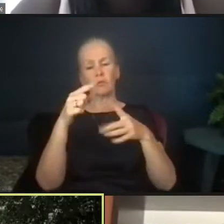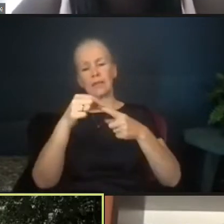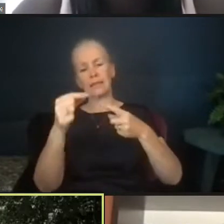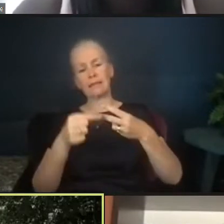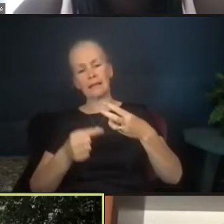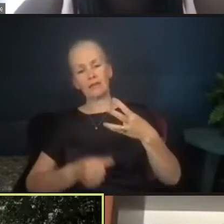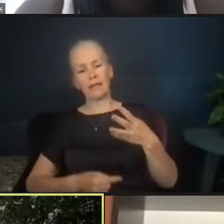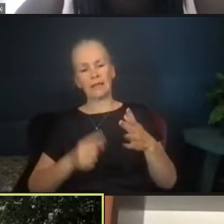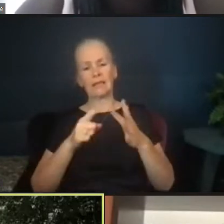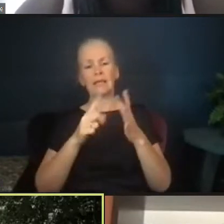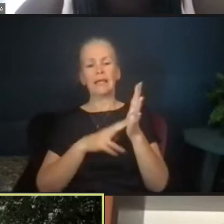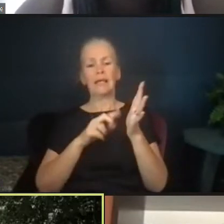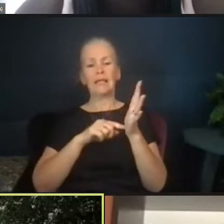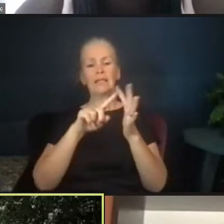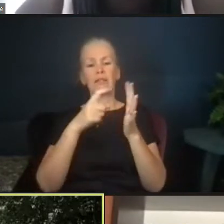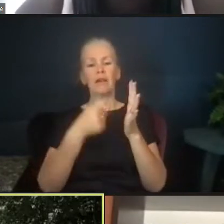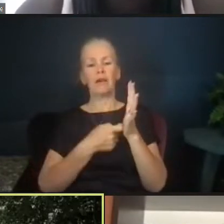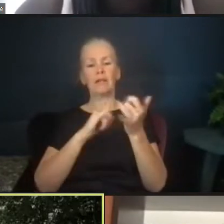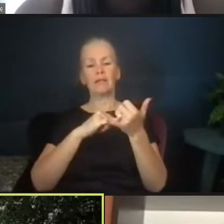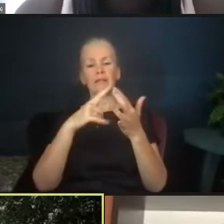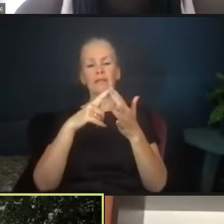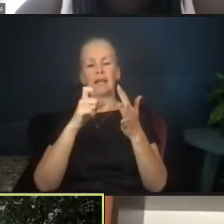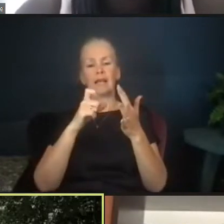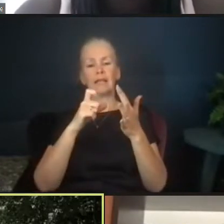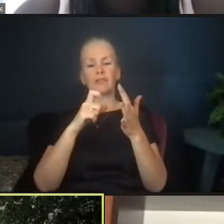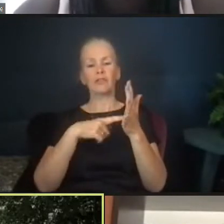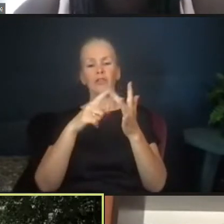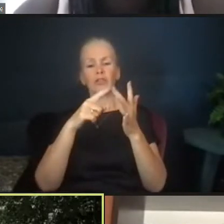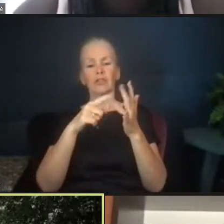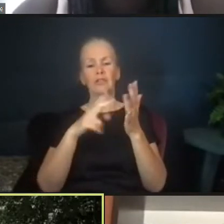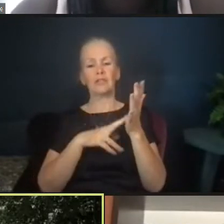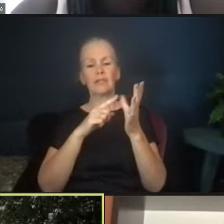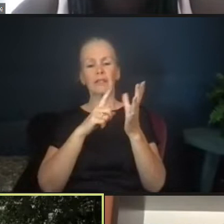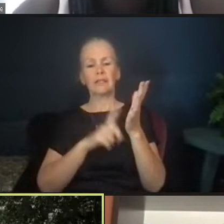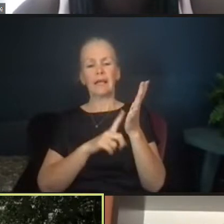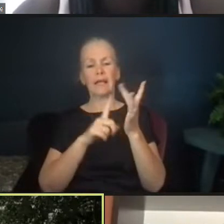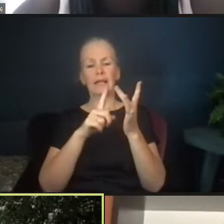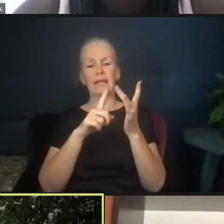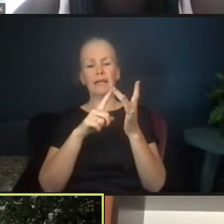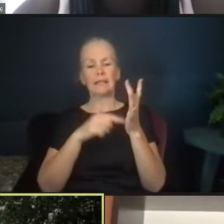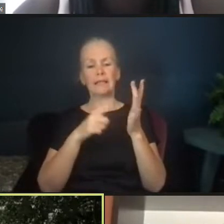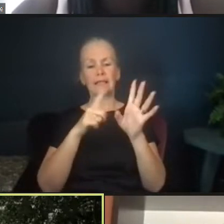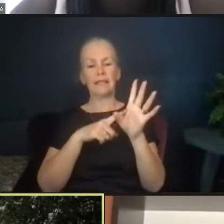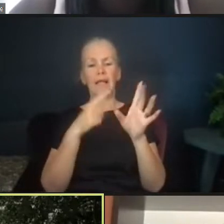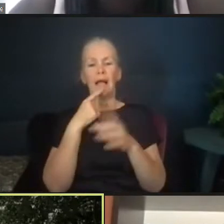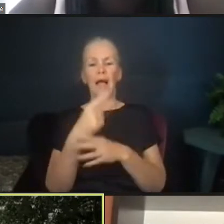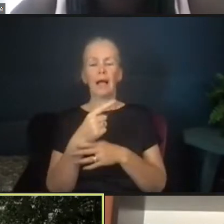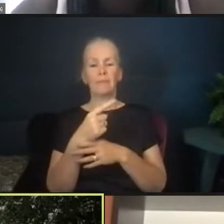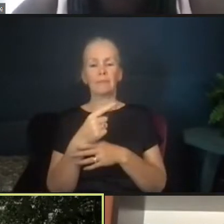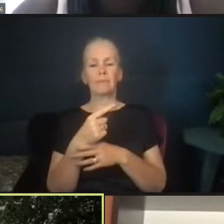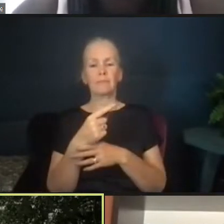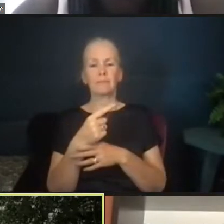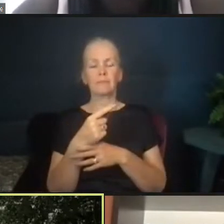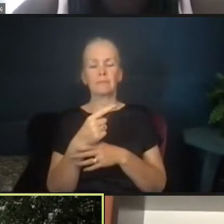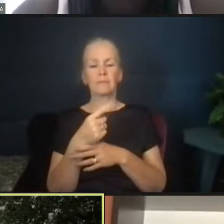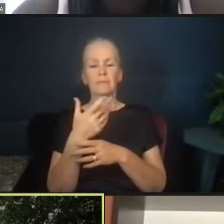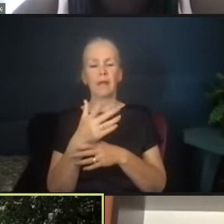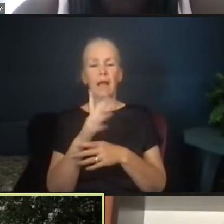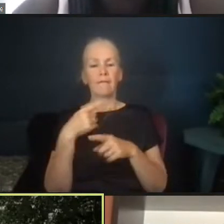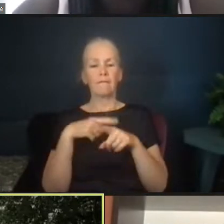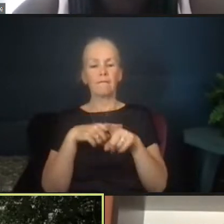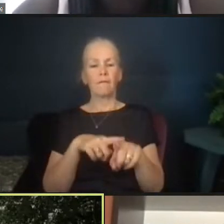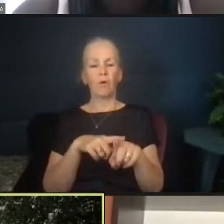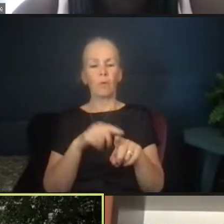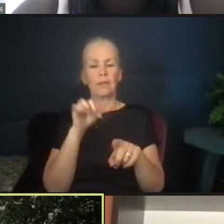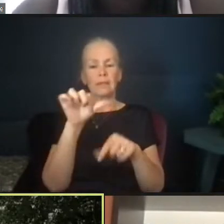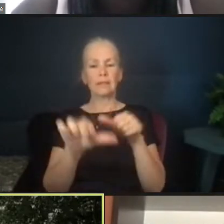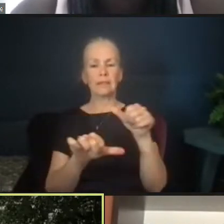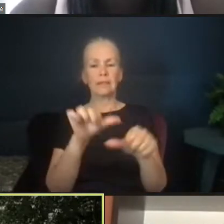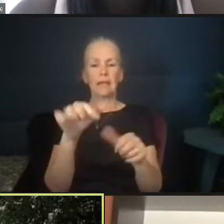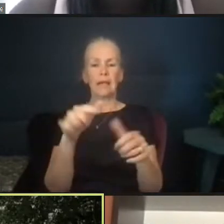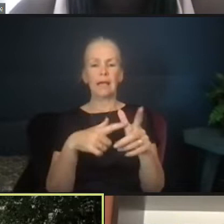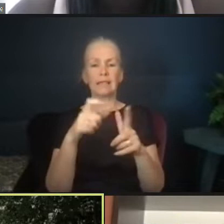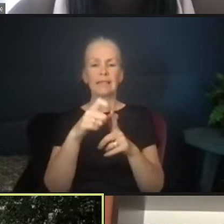and moving on to Atif, who is the CEO of Diversity and Ability, and following Atif will be Piers,